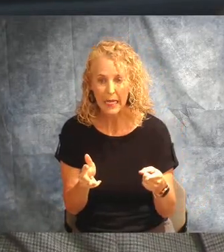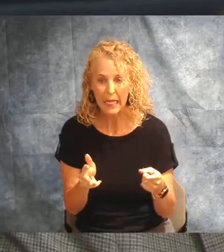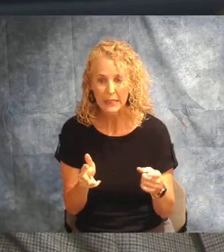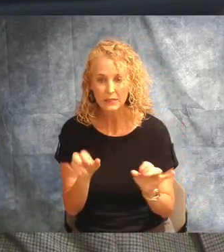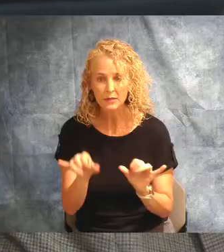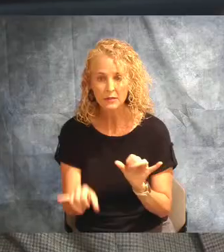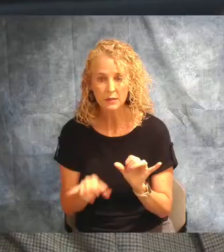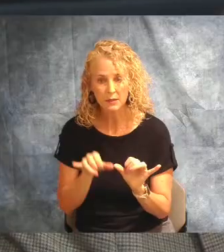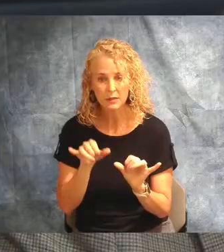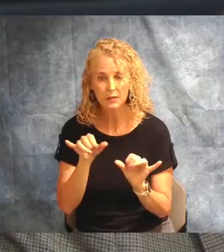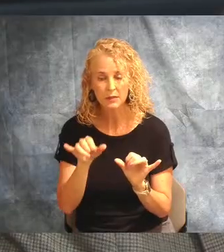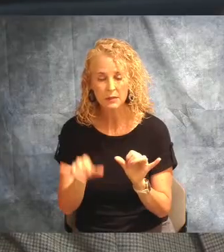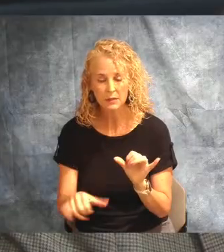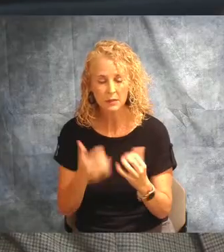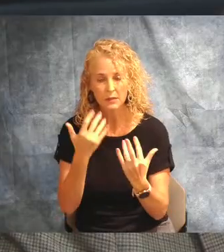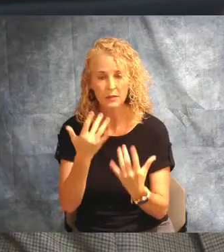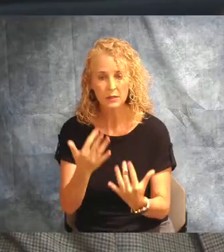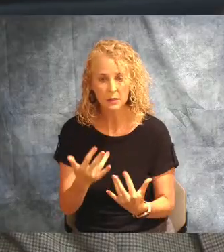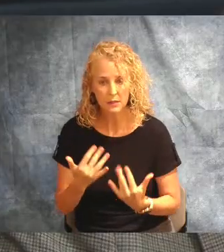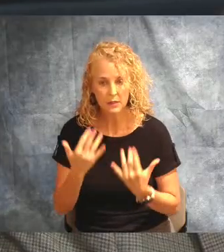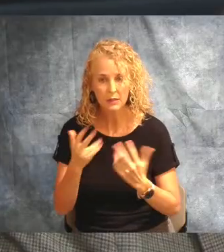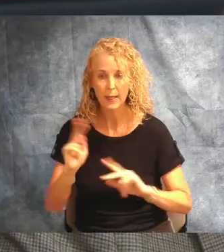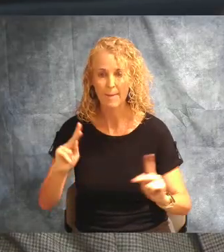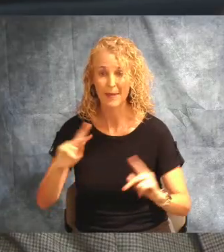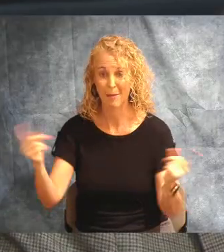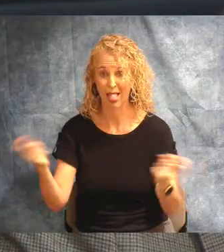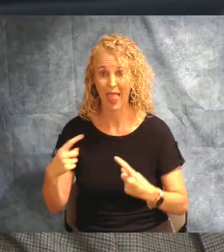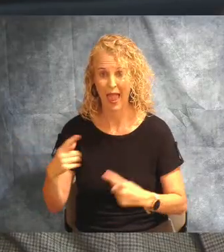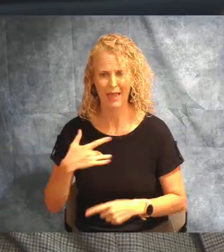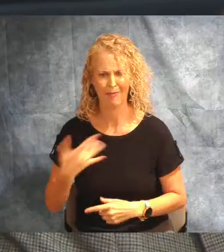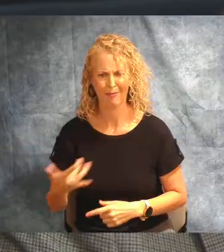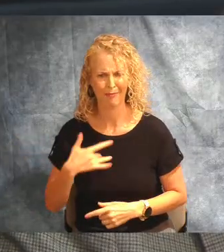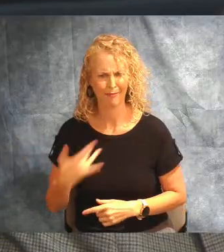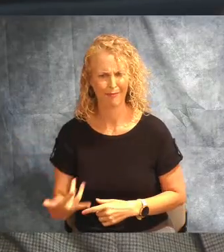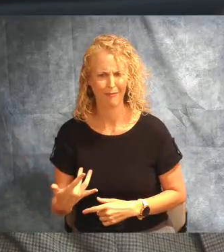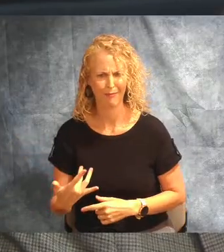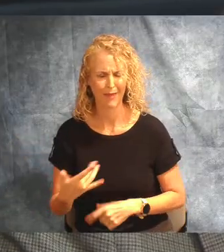know people have been saying hey what's going on over there and when are the renovations you know